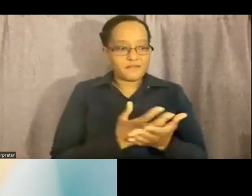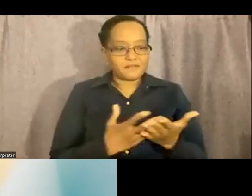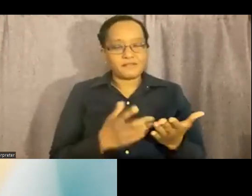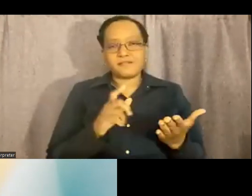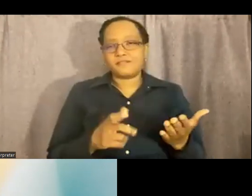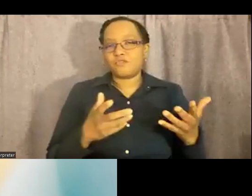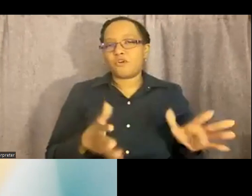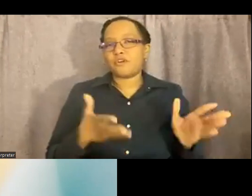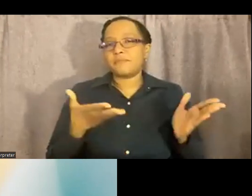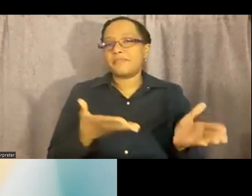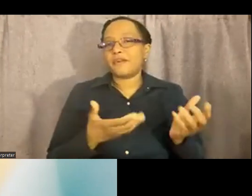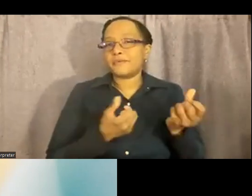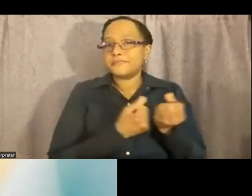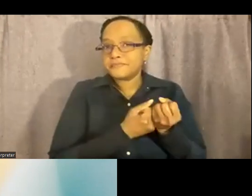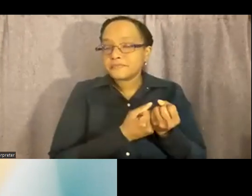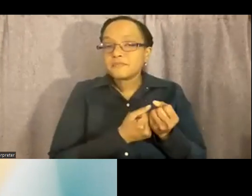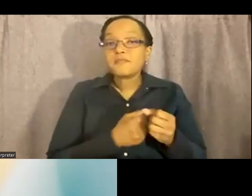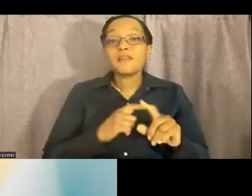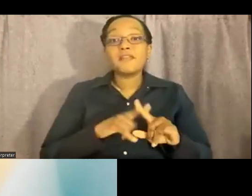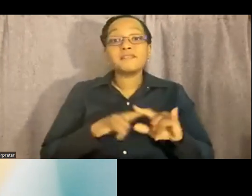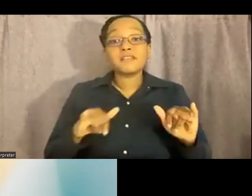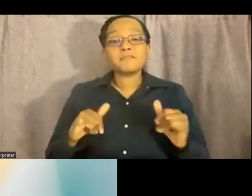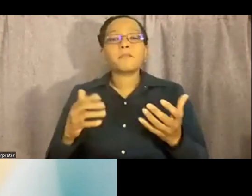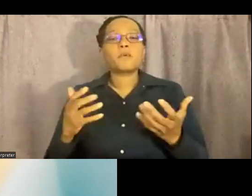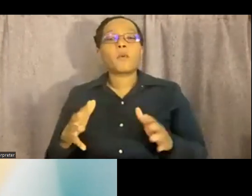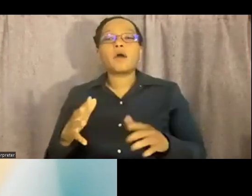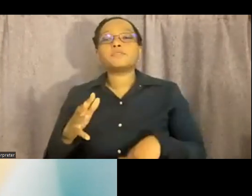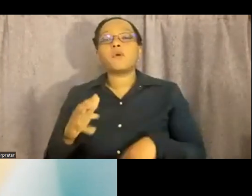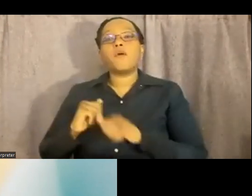We do want to not talking about moving to the community because it is not there yet,